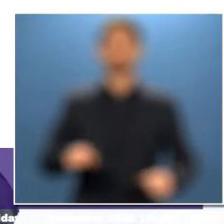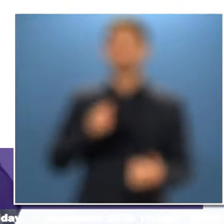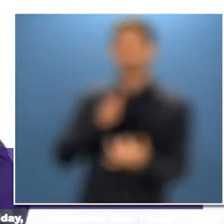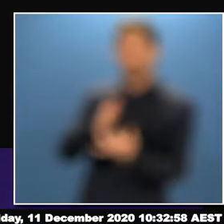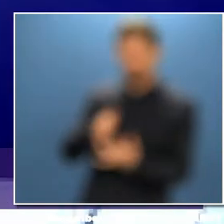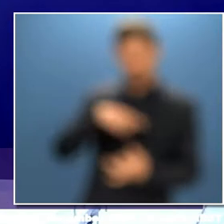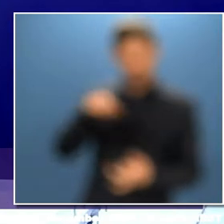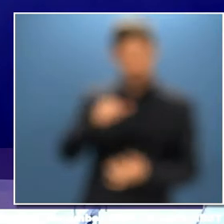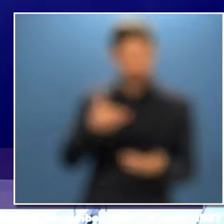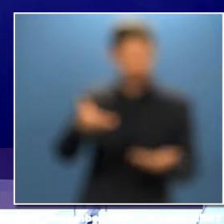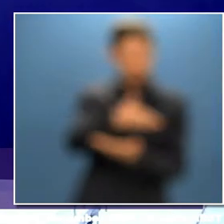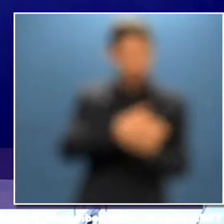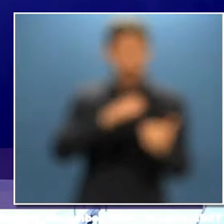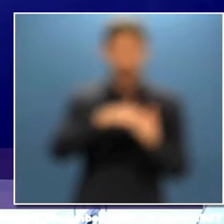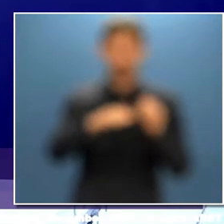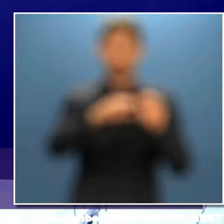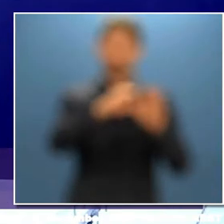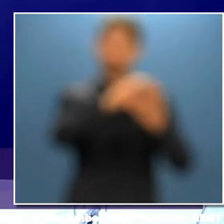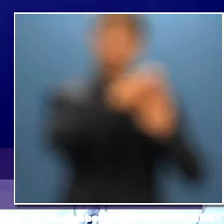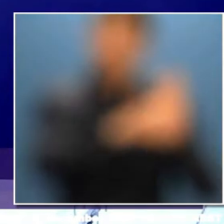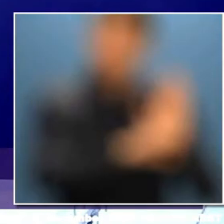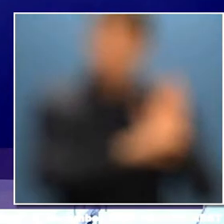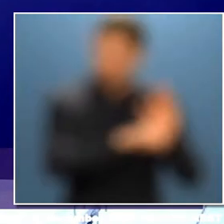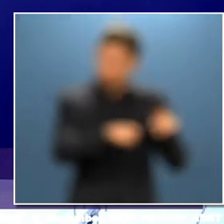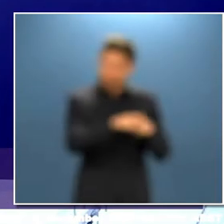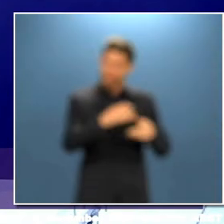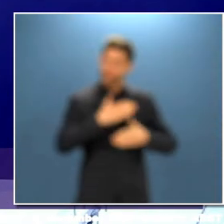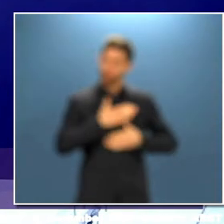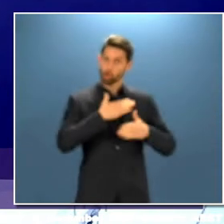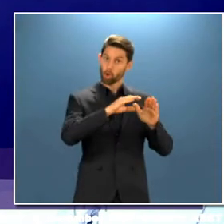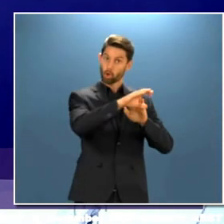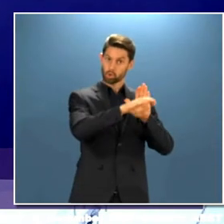There was once upon a time the availability to the Human Rights